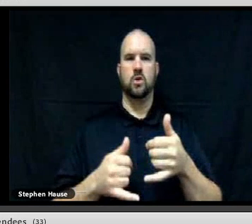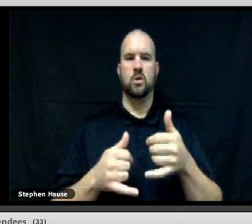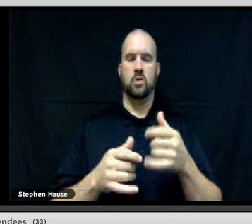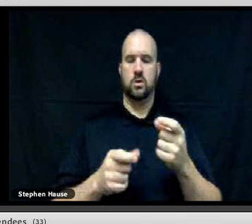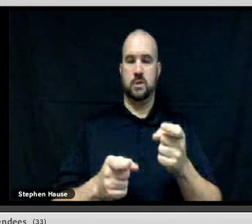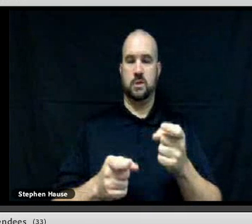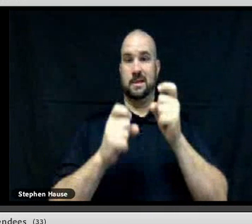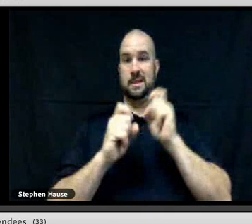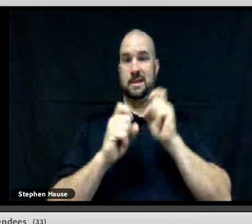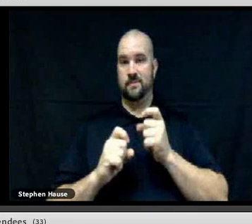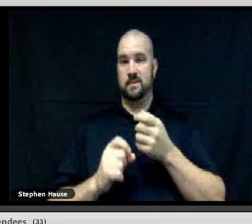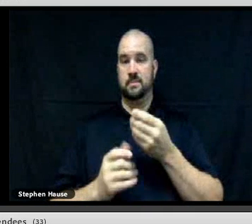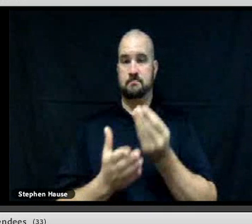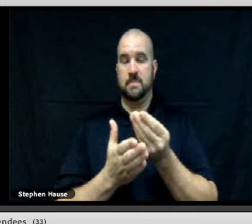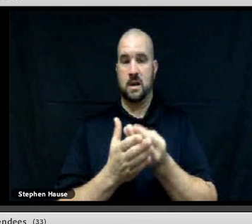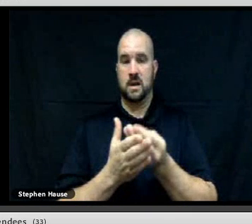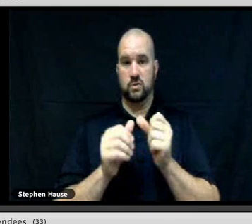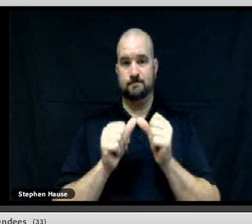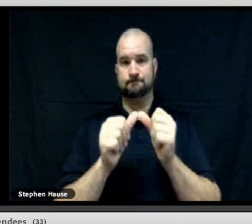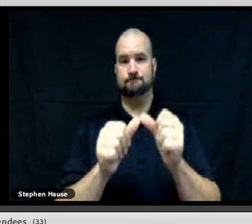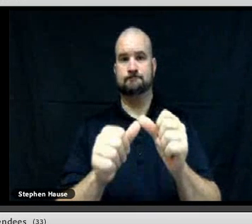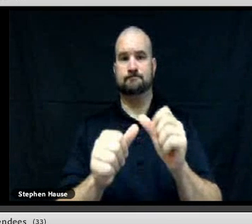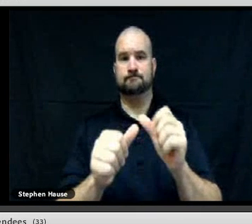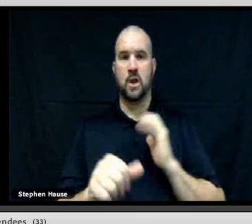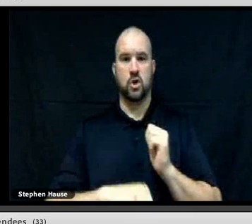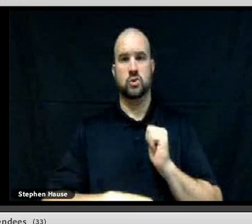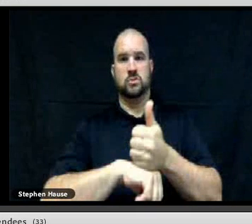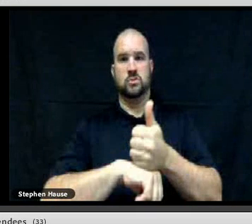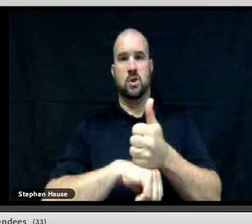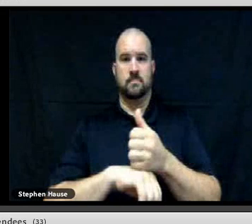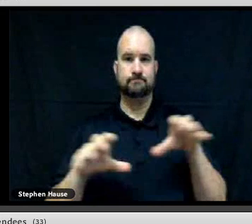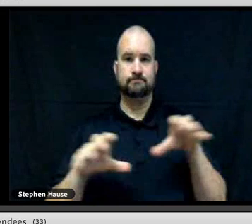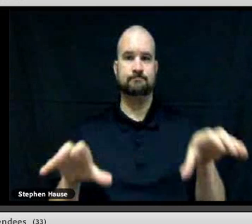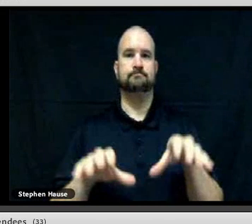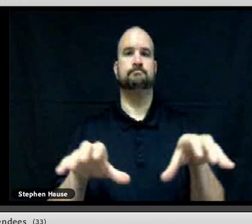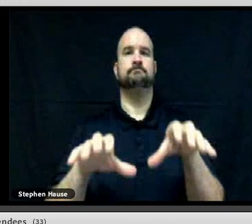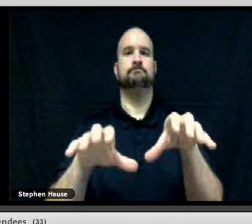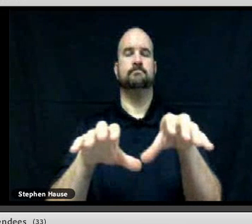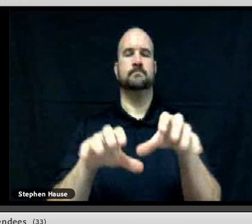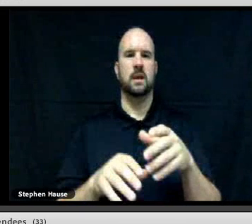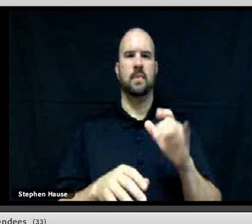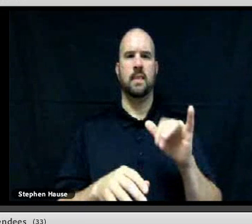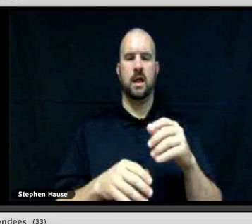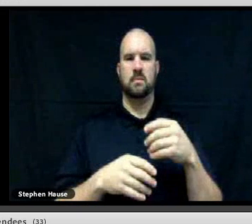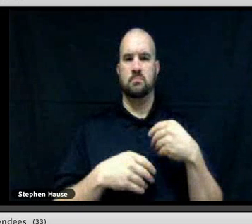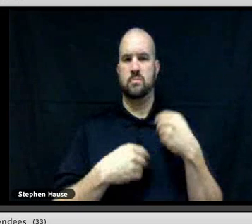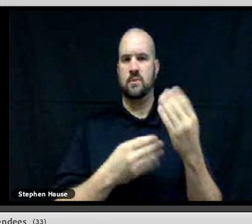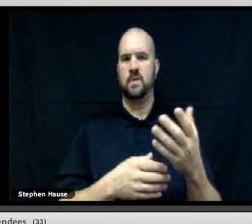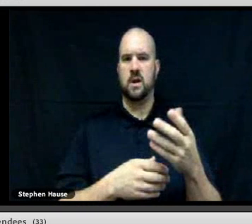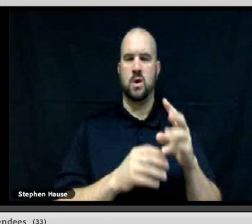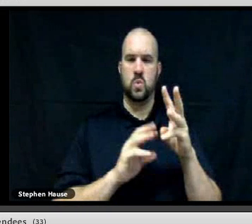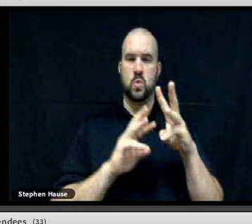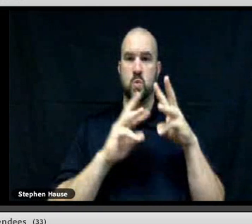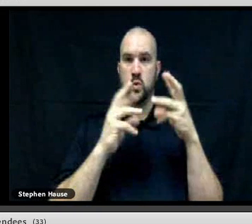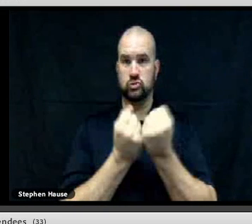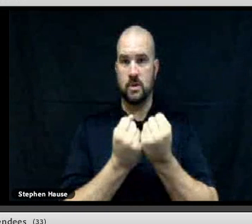which has helped us provide workshops around the State of Florida. We did four workshops last fall in Orlando,